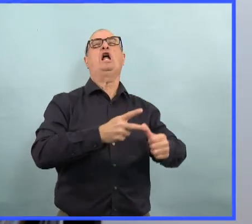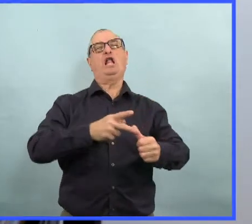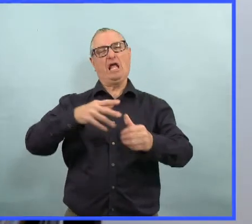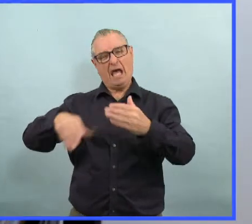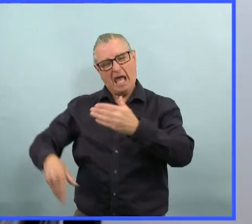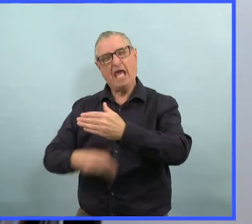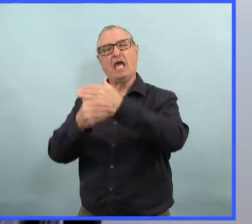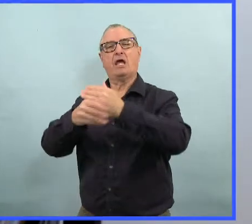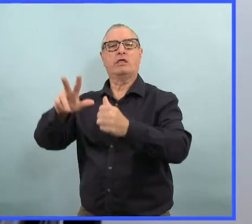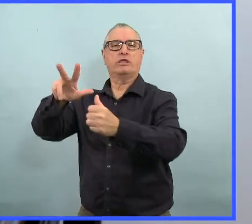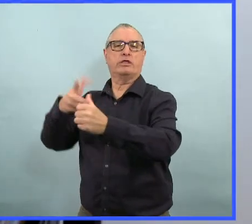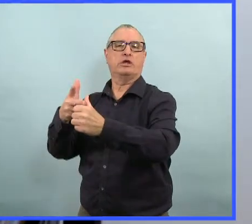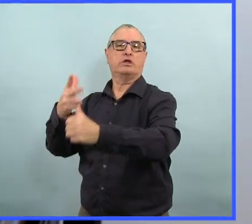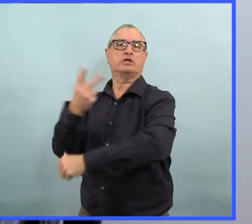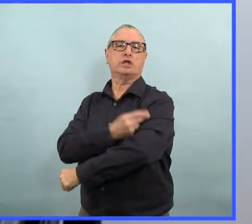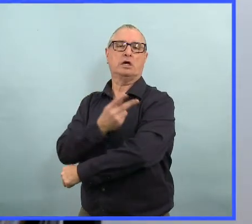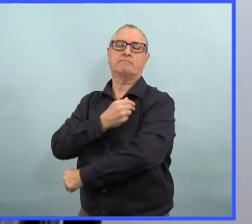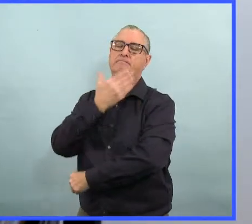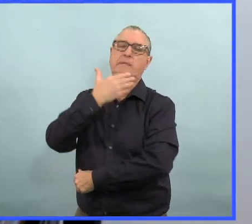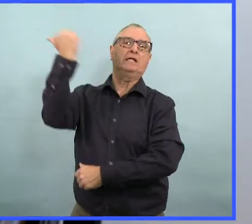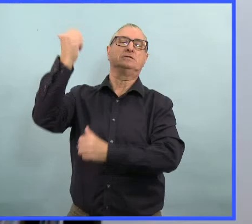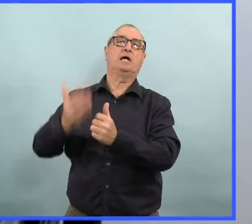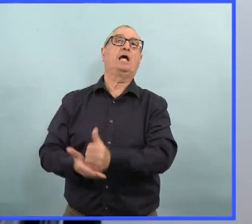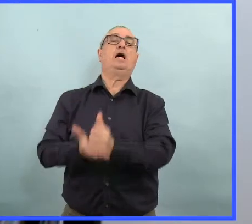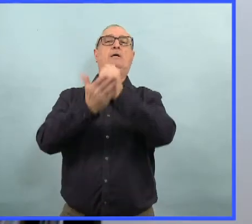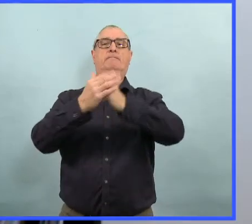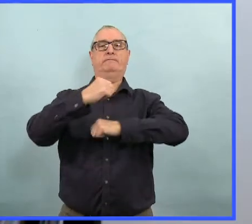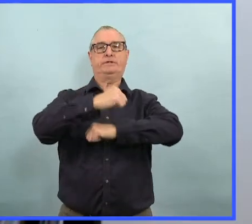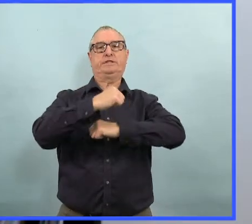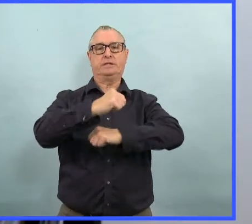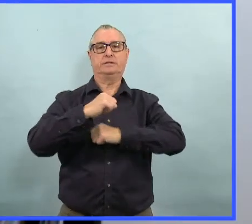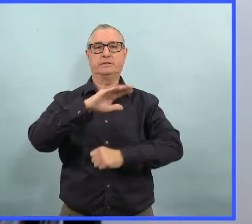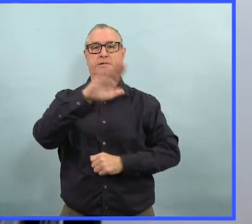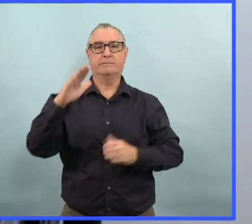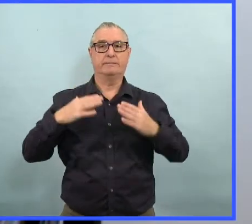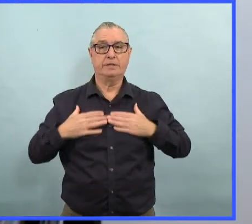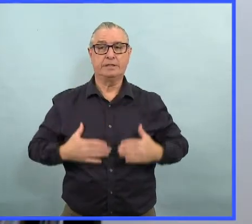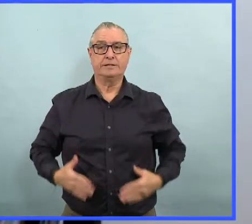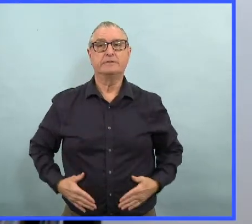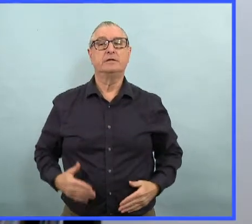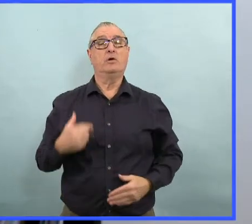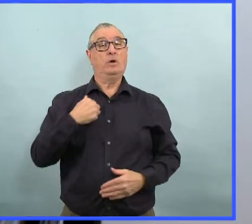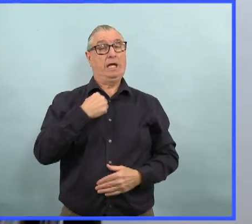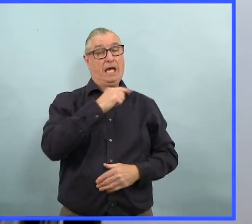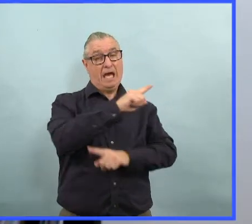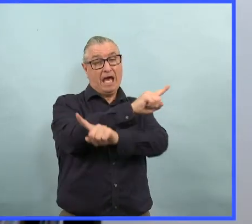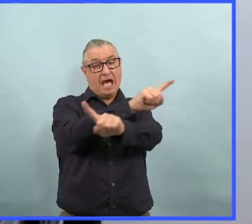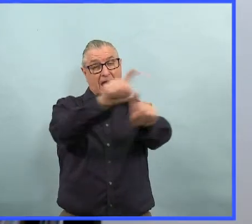who we're talking to and ask manitobans who have people in your life who are over the age of 50 or